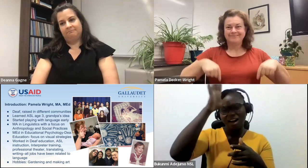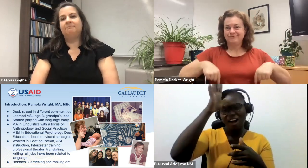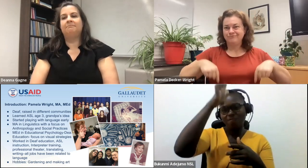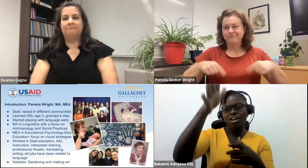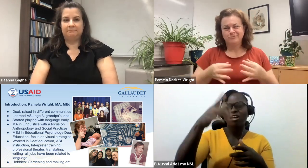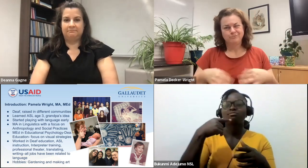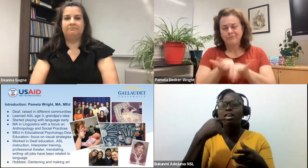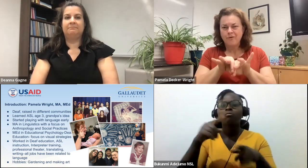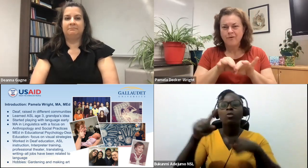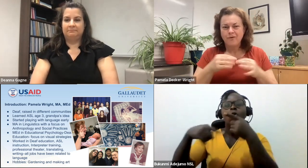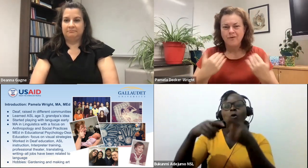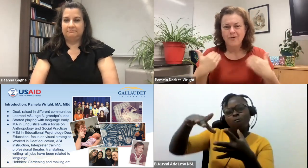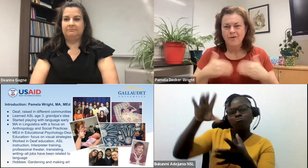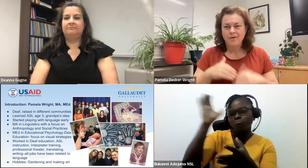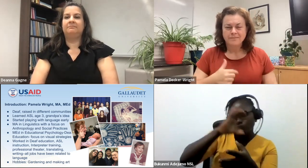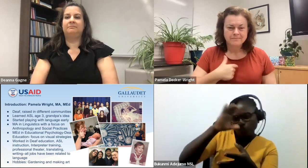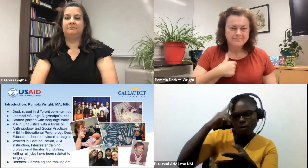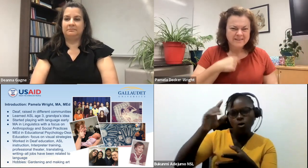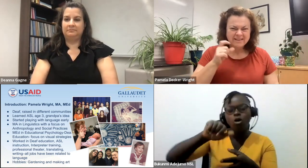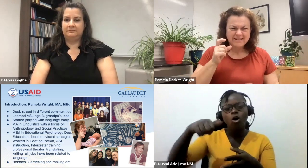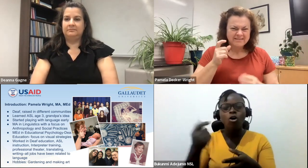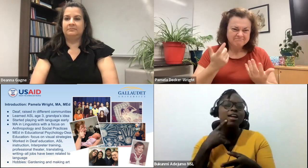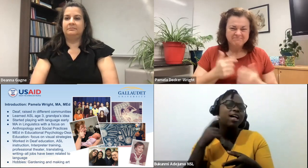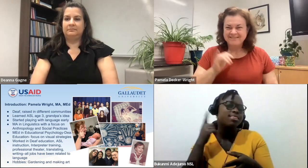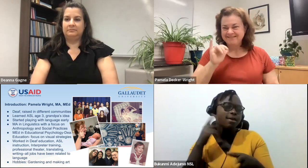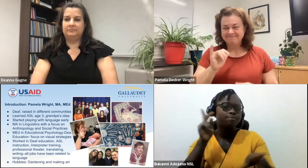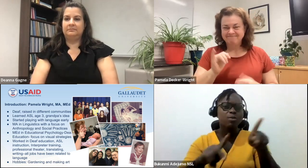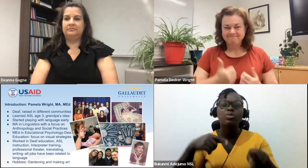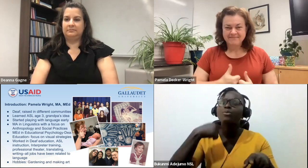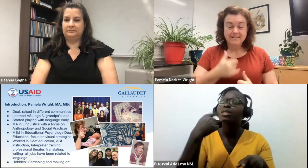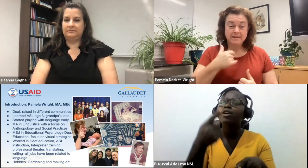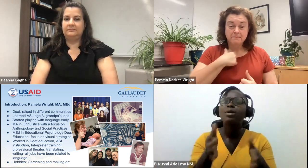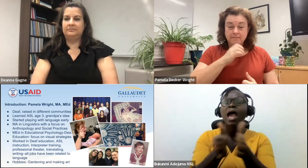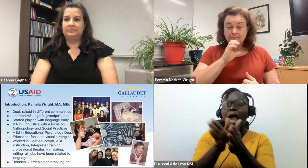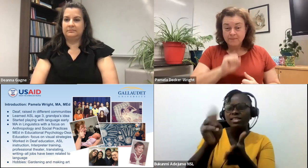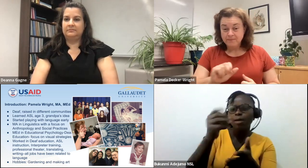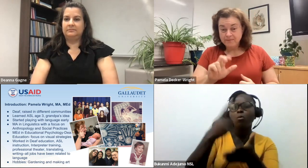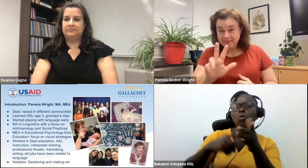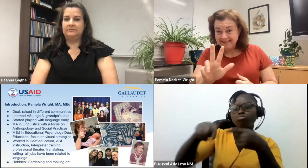And at that point my life took on another path. Because of that. I'm here to talk about some of that.